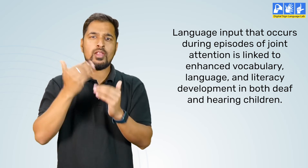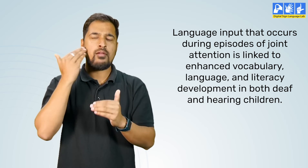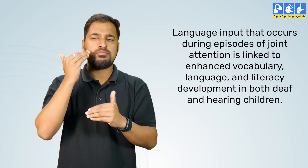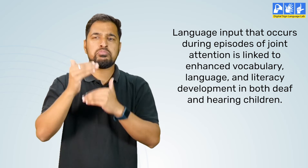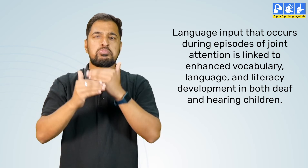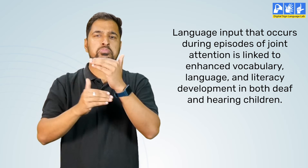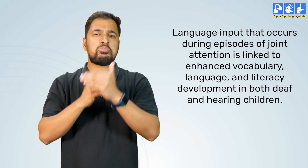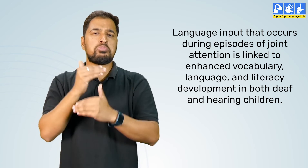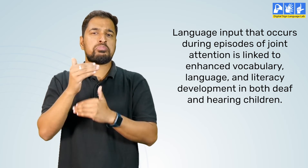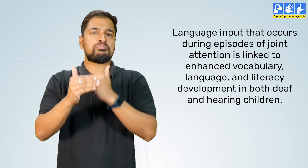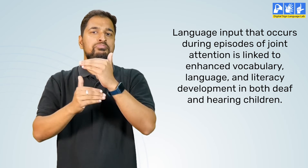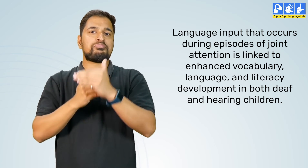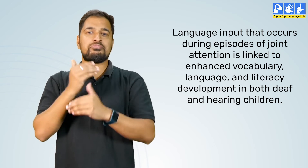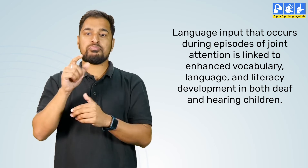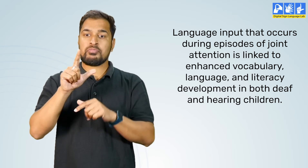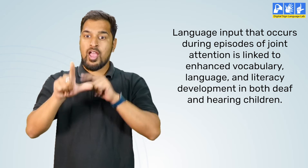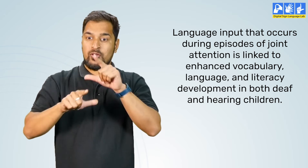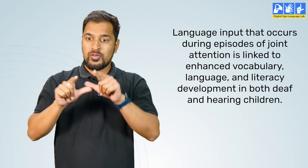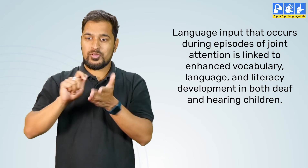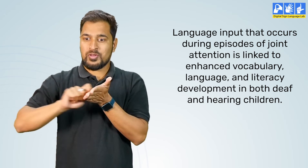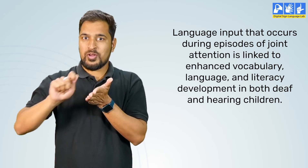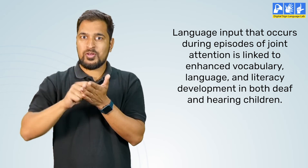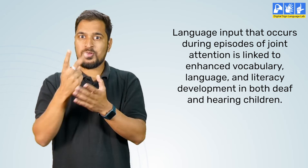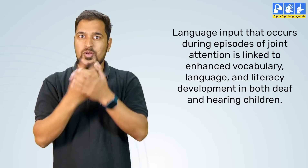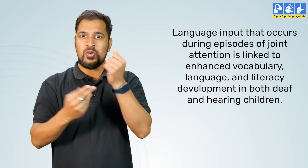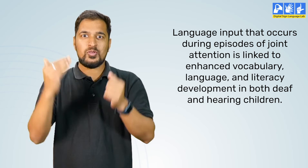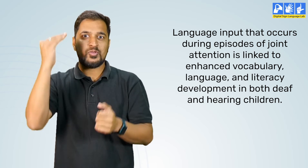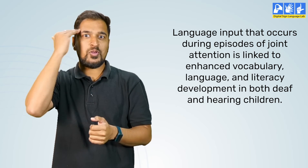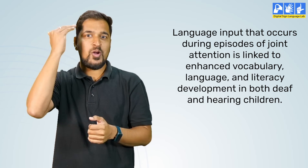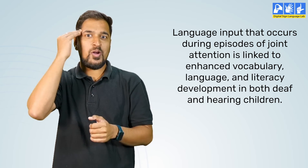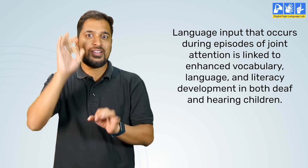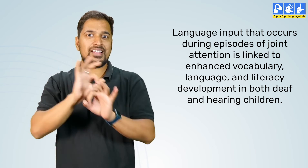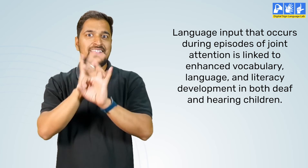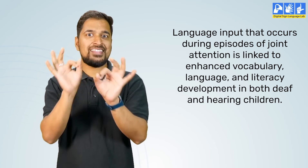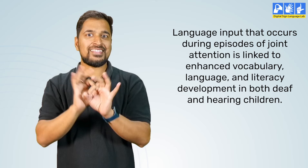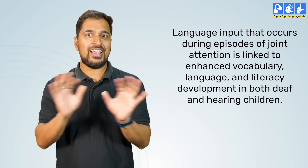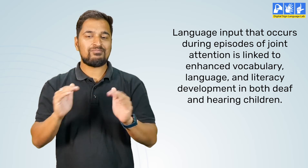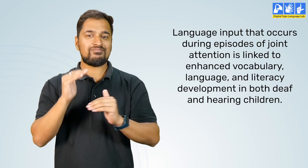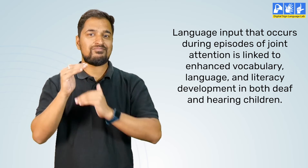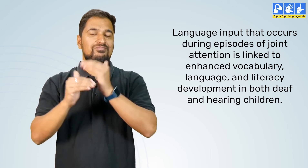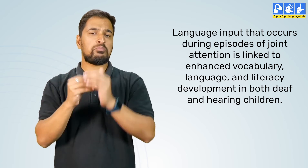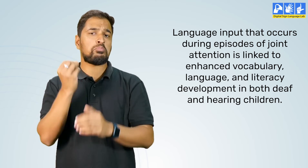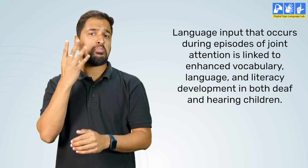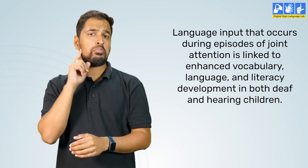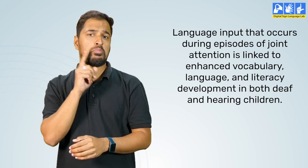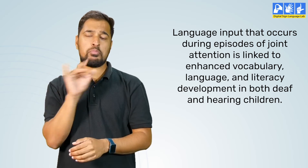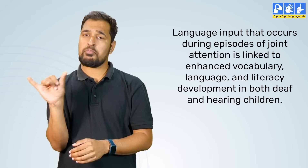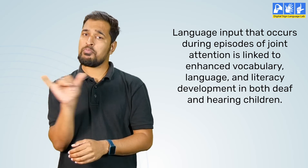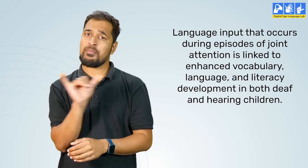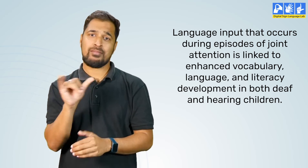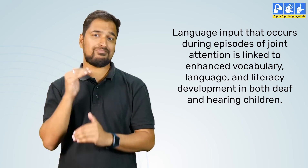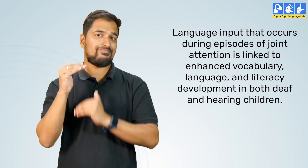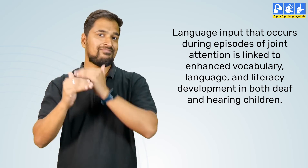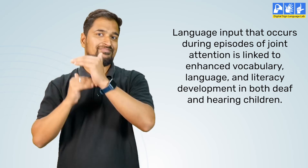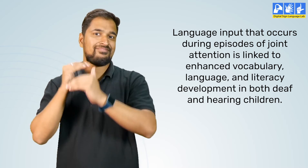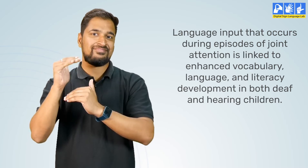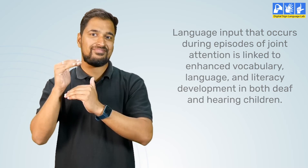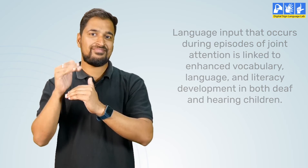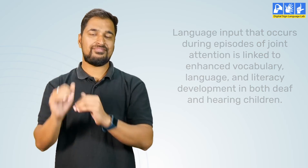so that the children can read and write in the future.